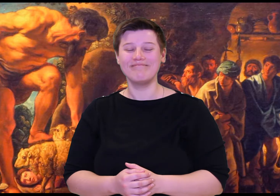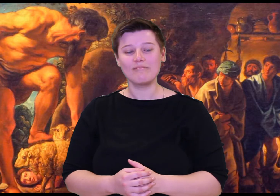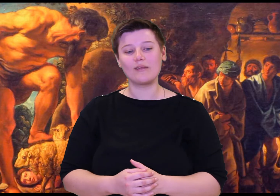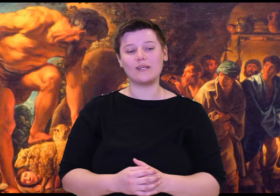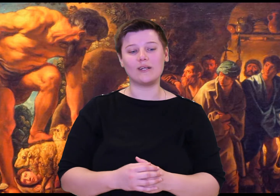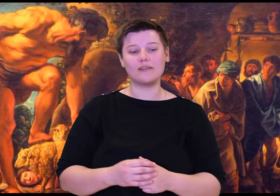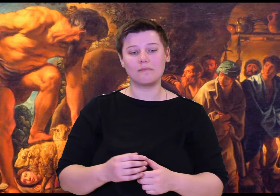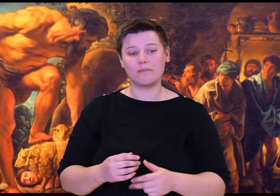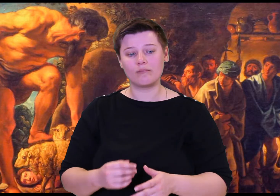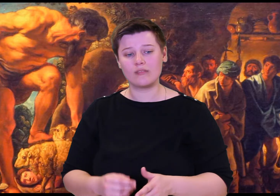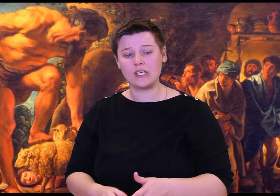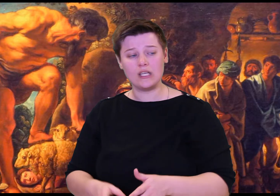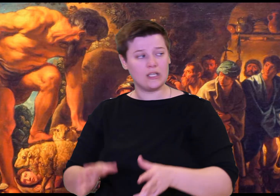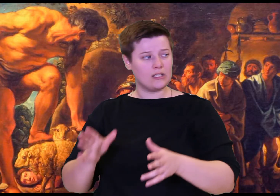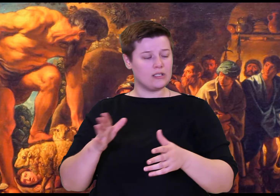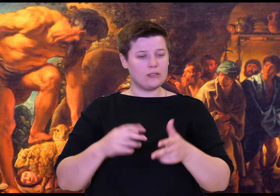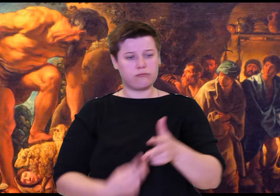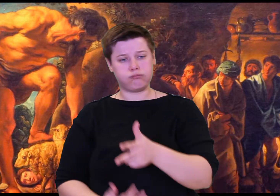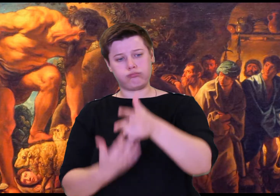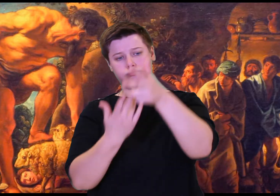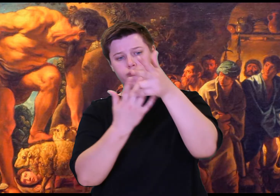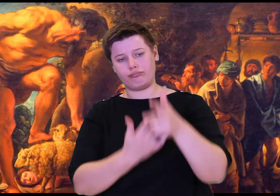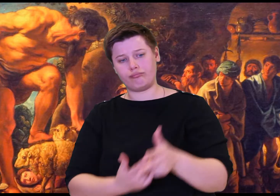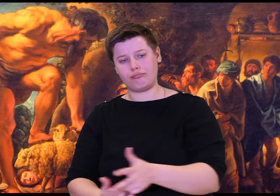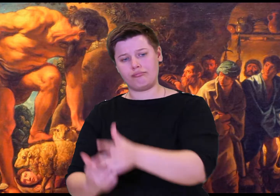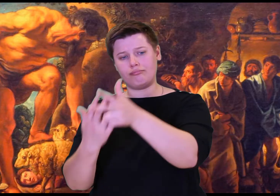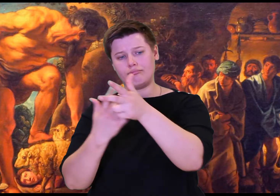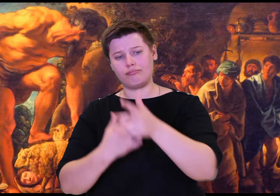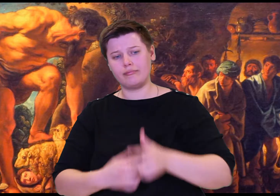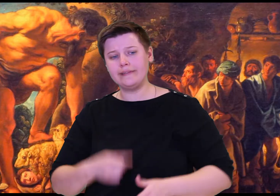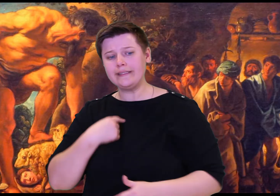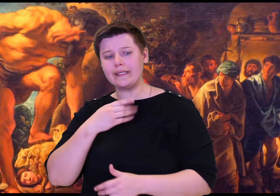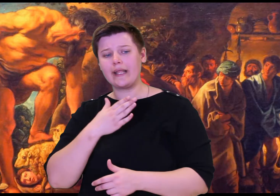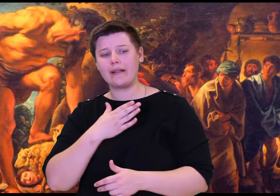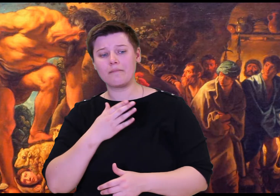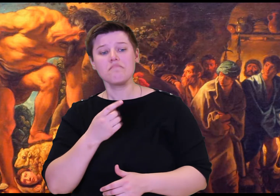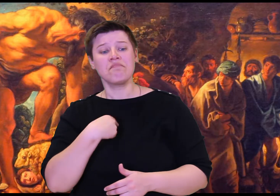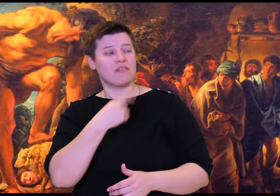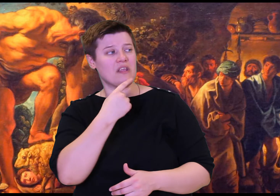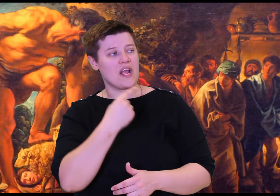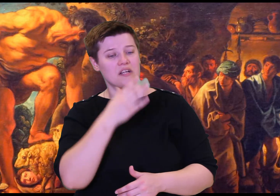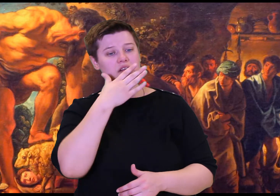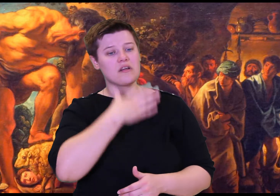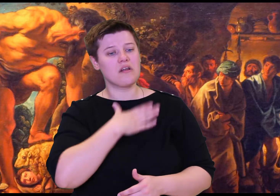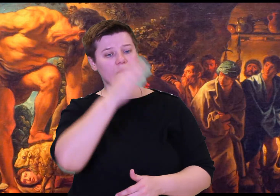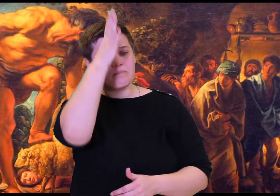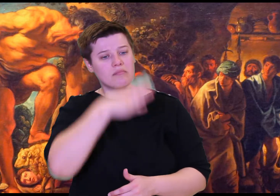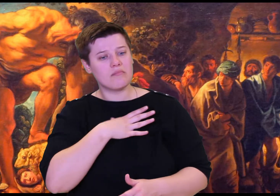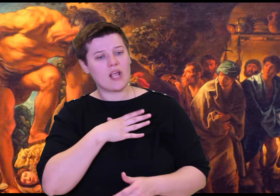They bent down to their oars and began rowing. We got out twice as far across the sea,